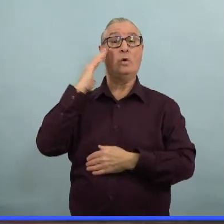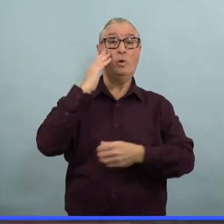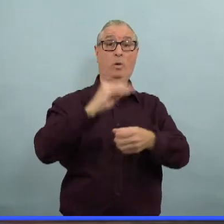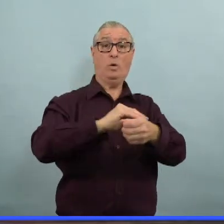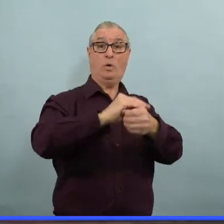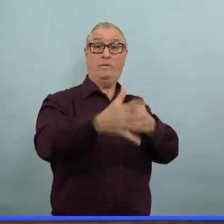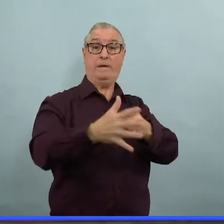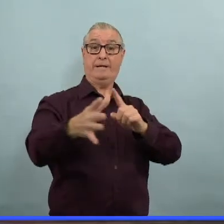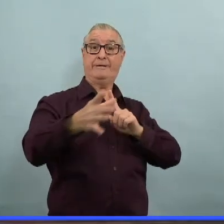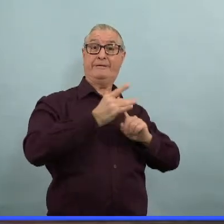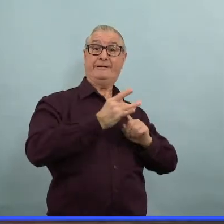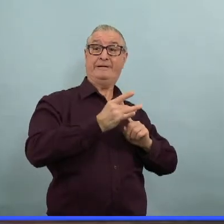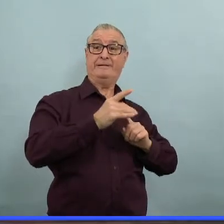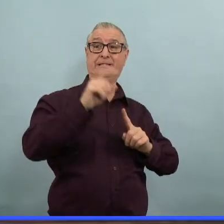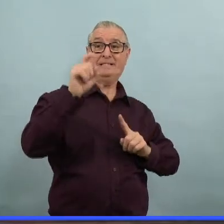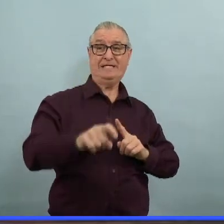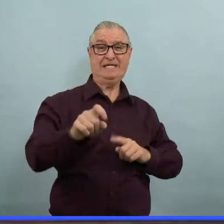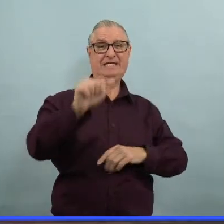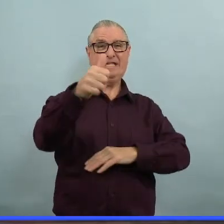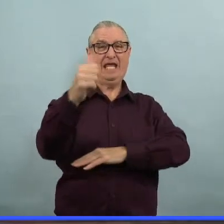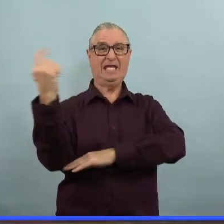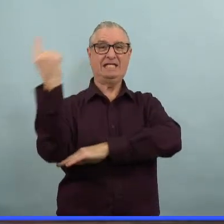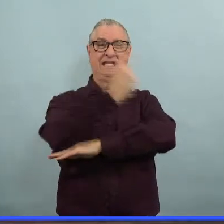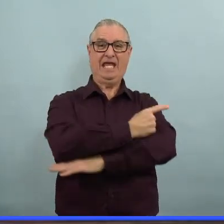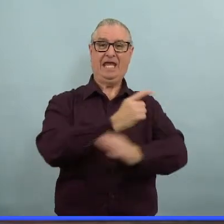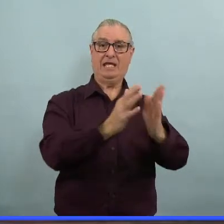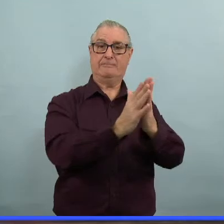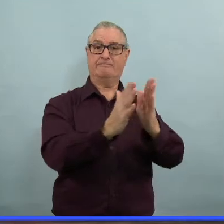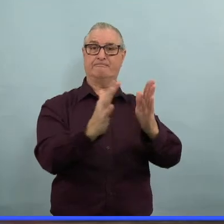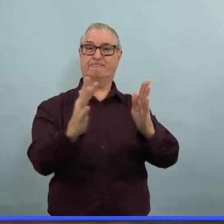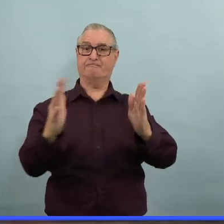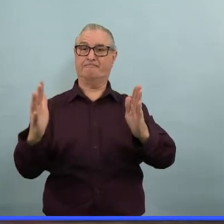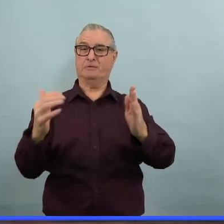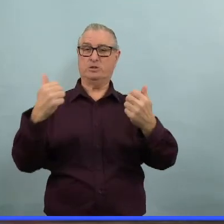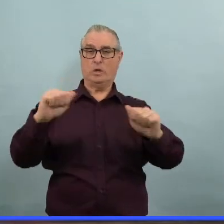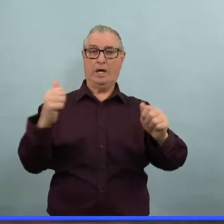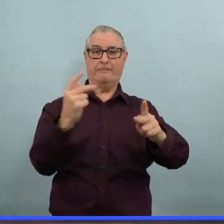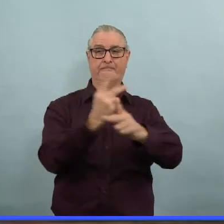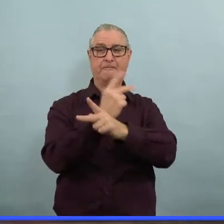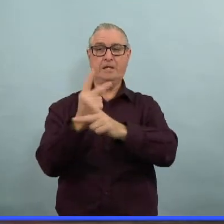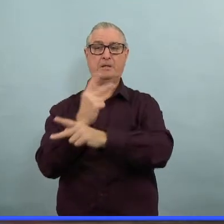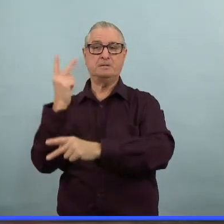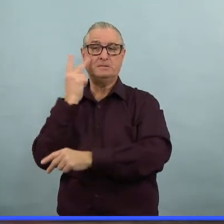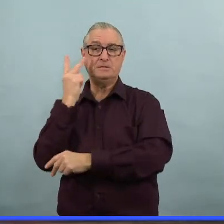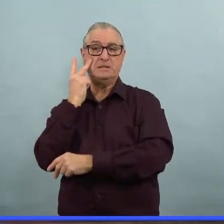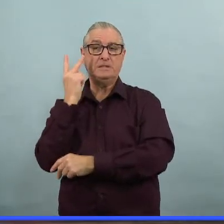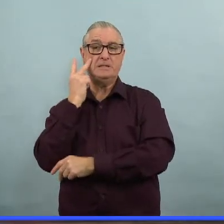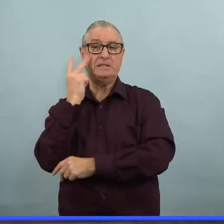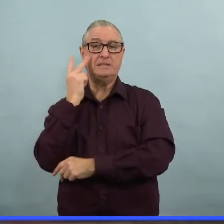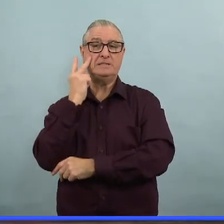of where we're at and again consider a a path to a further loosening of the restrictions we know